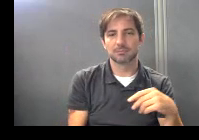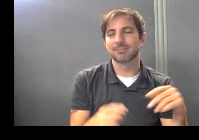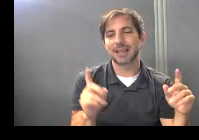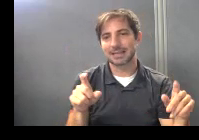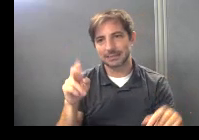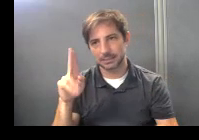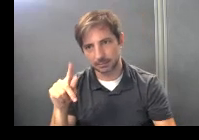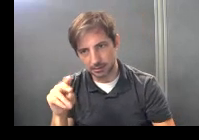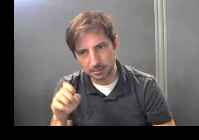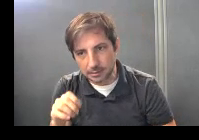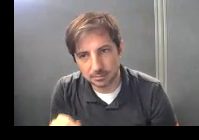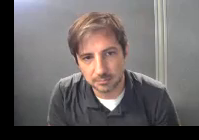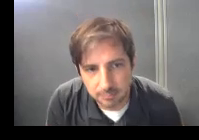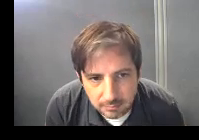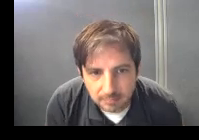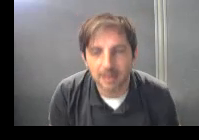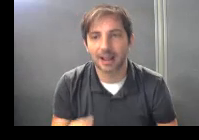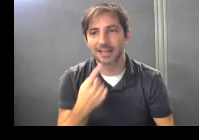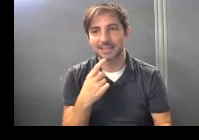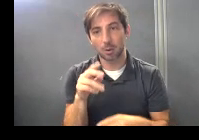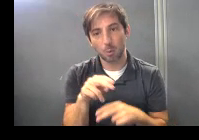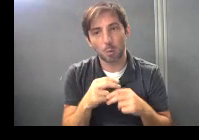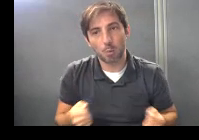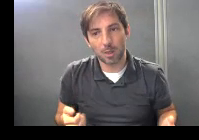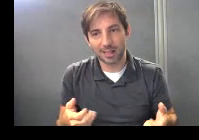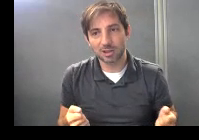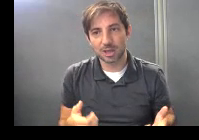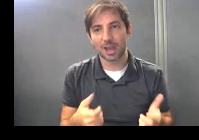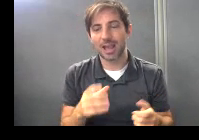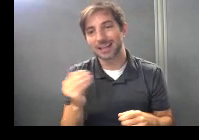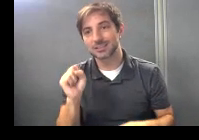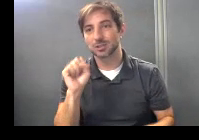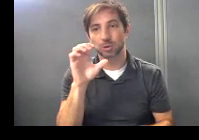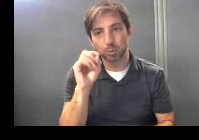FOR PHYSICAL ACCESS I MENTIONED WHEELCHAIR AND SCOOTER ACCESSIBILITY.